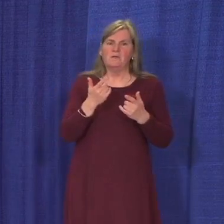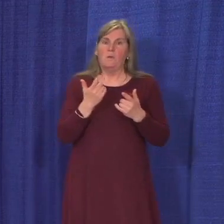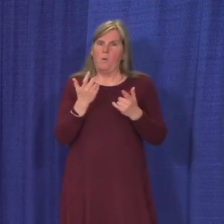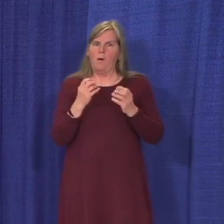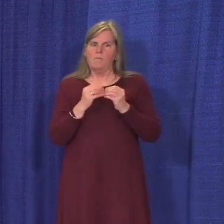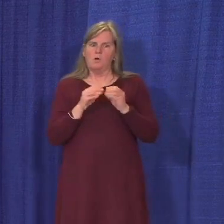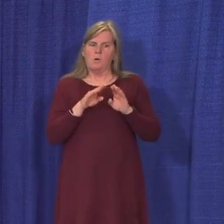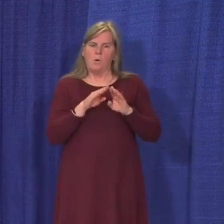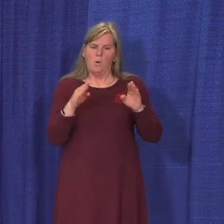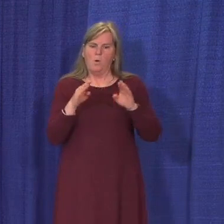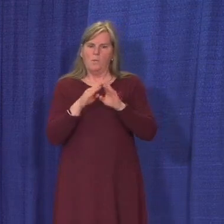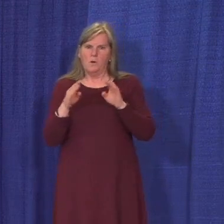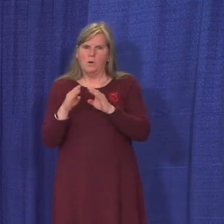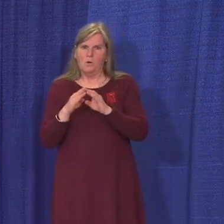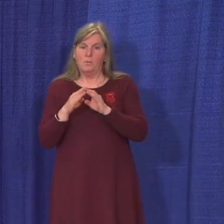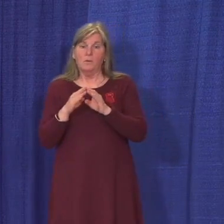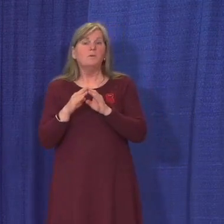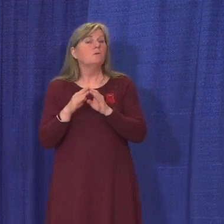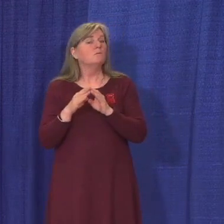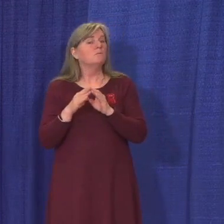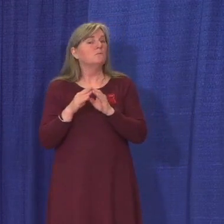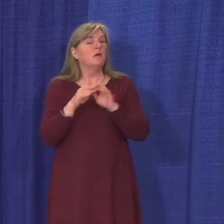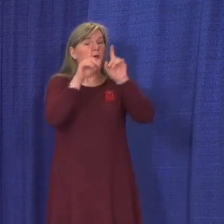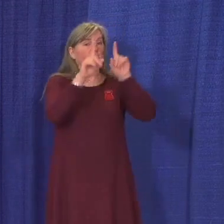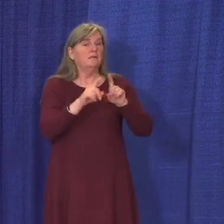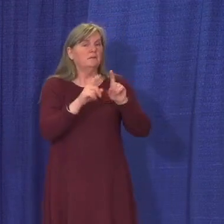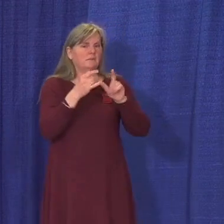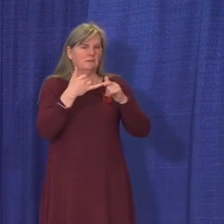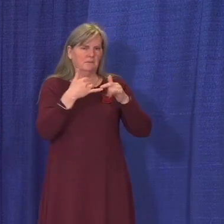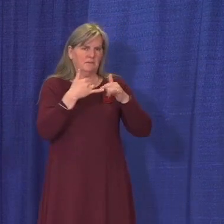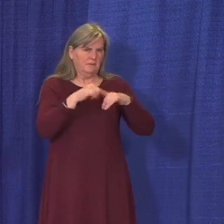Or e-mail COVID-19 enforcement